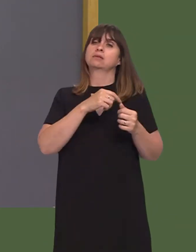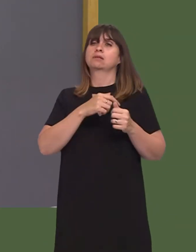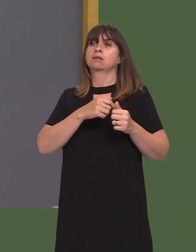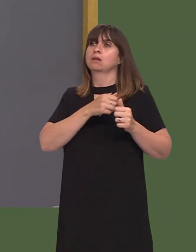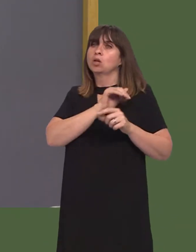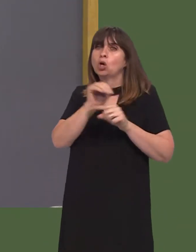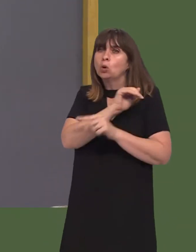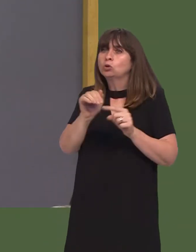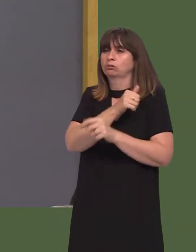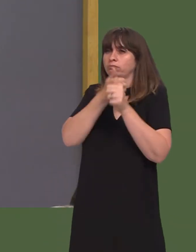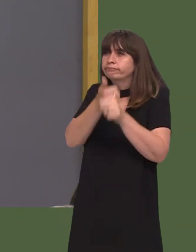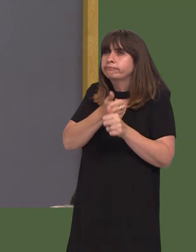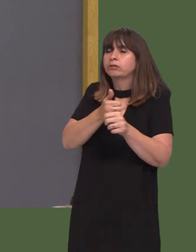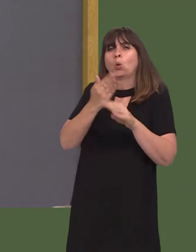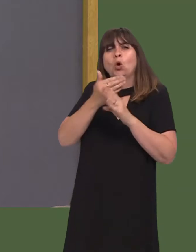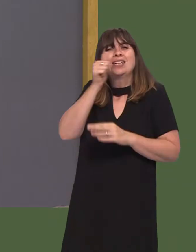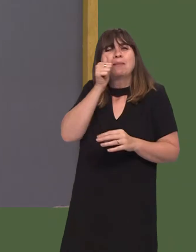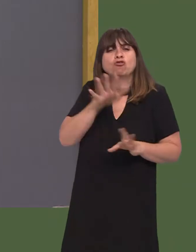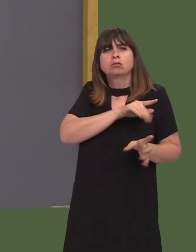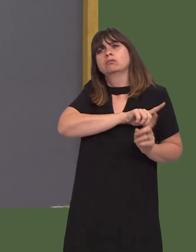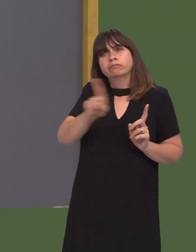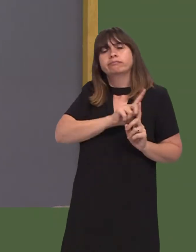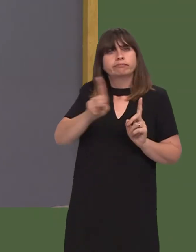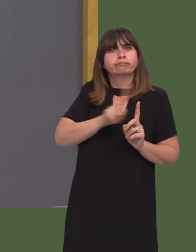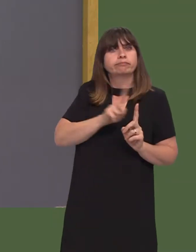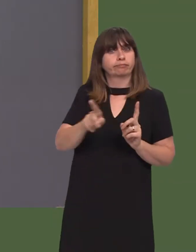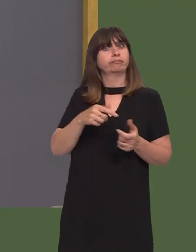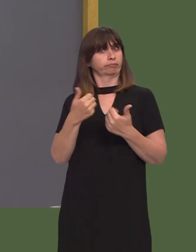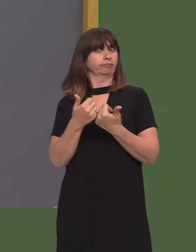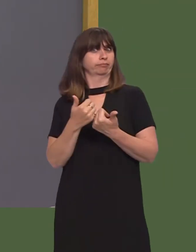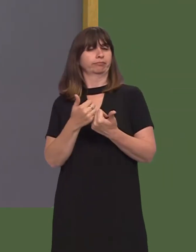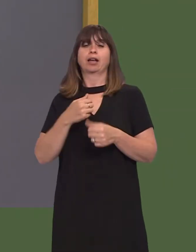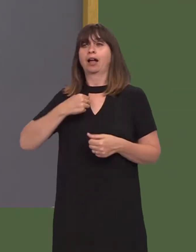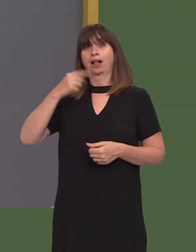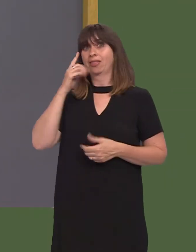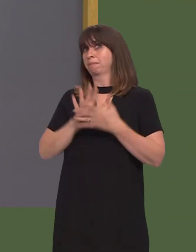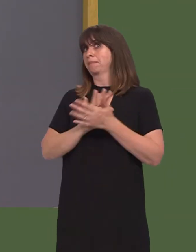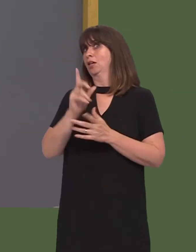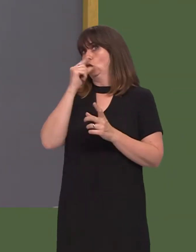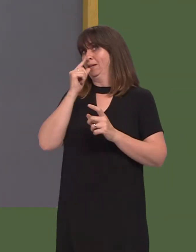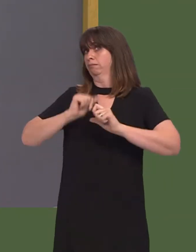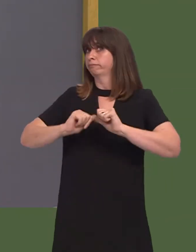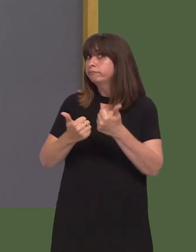job coaching and work experience for those young people. I think it could also have implications